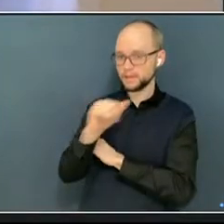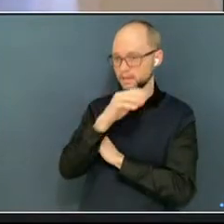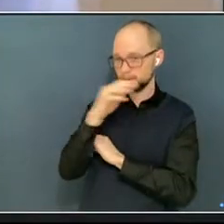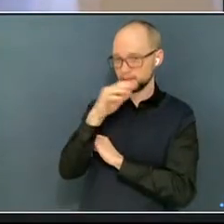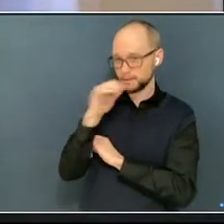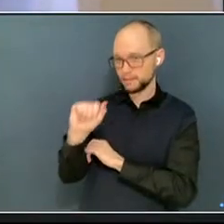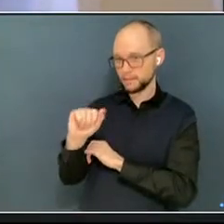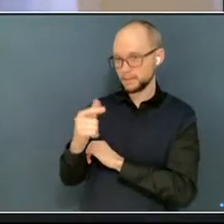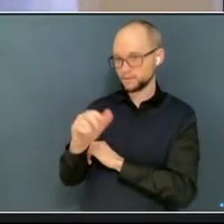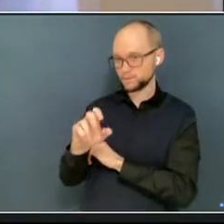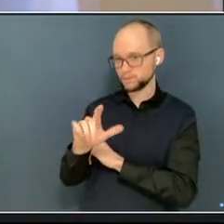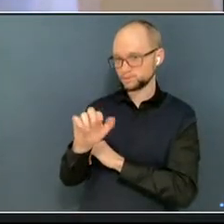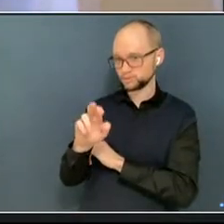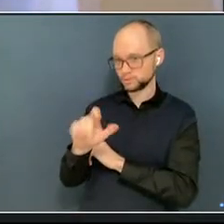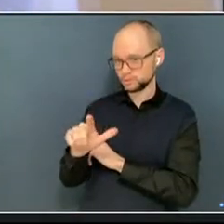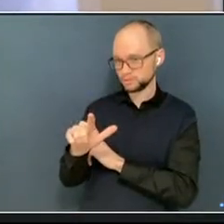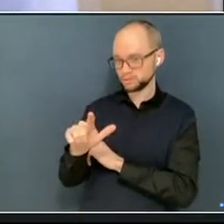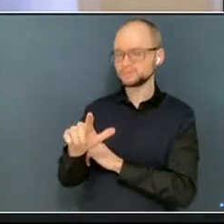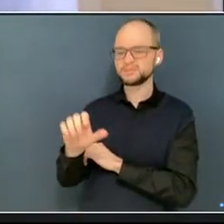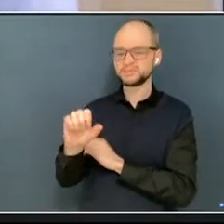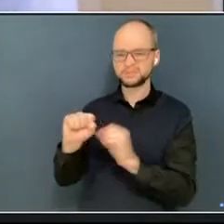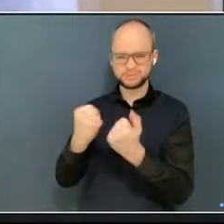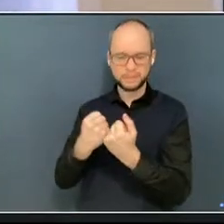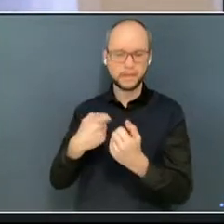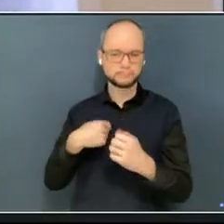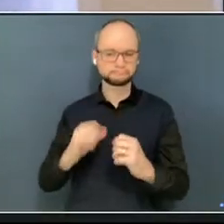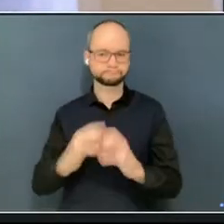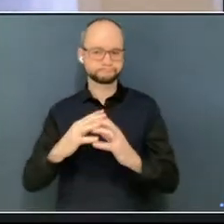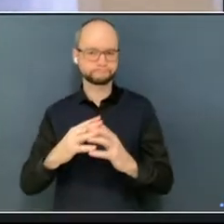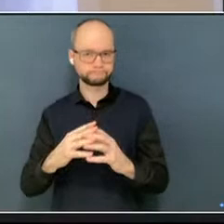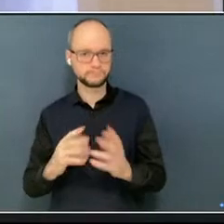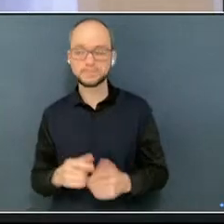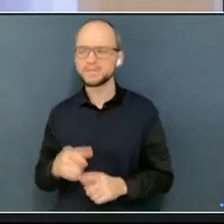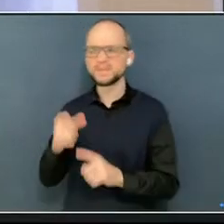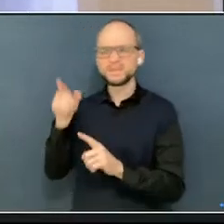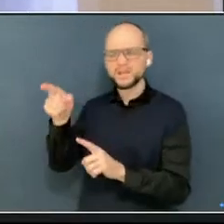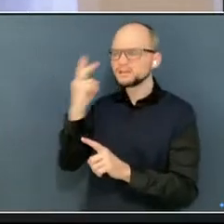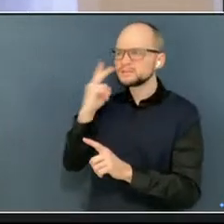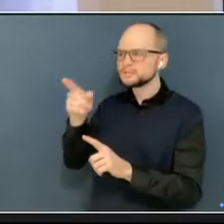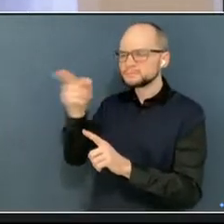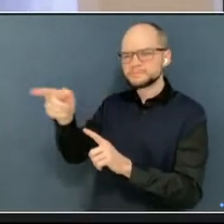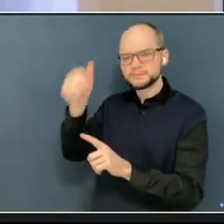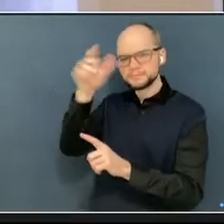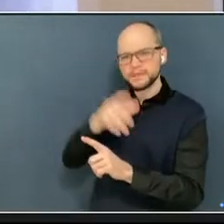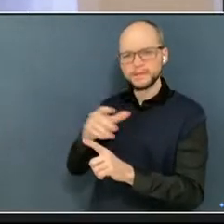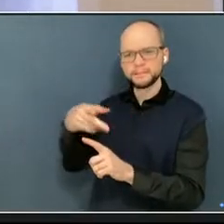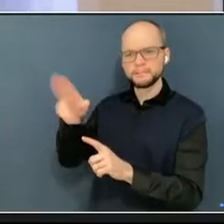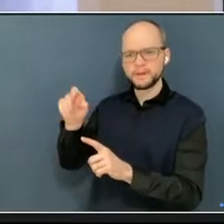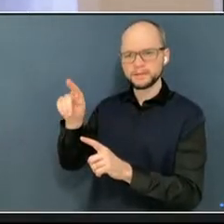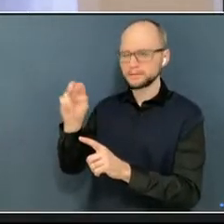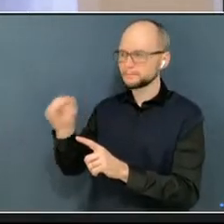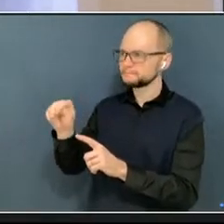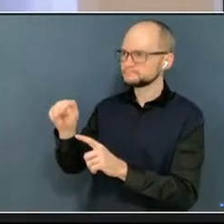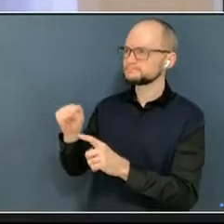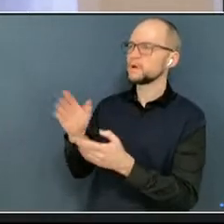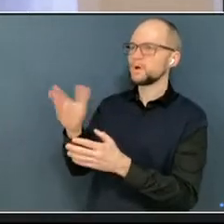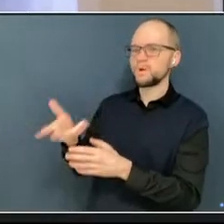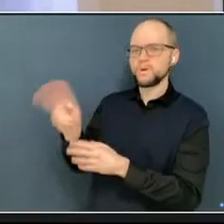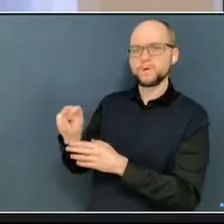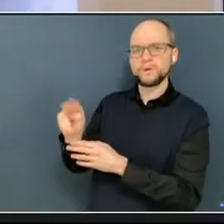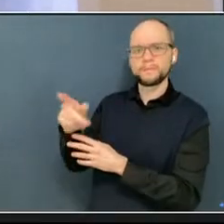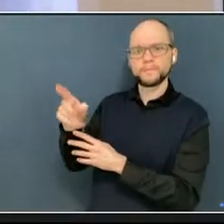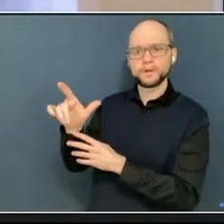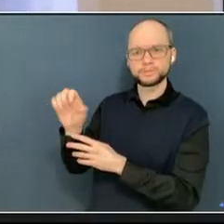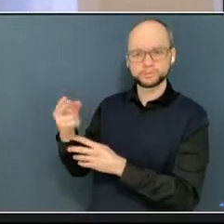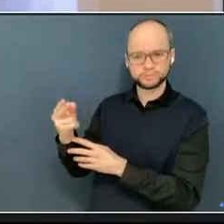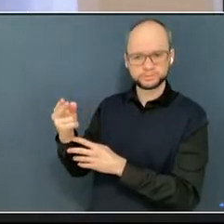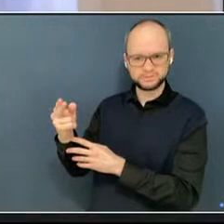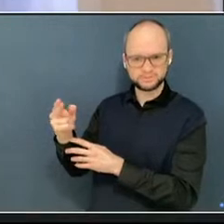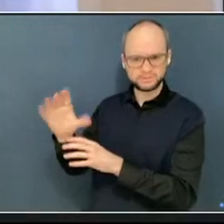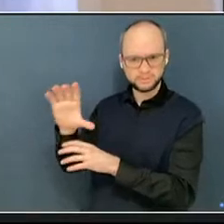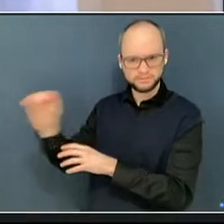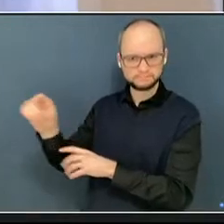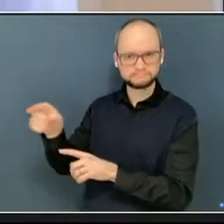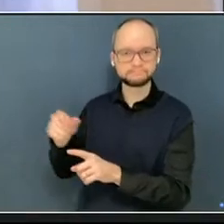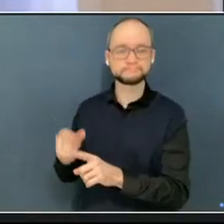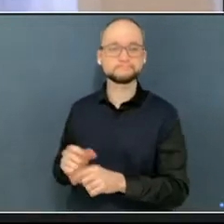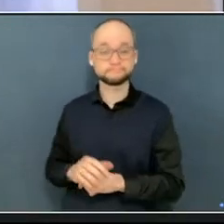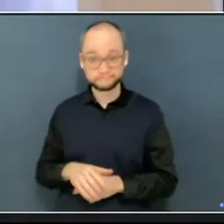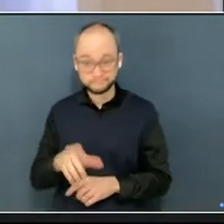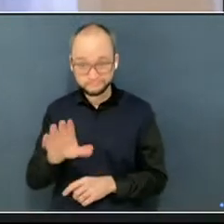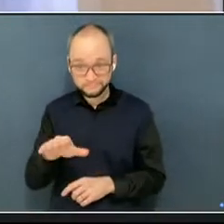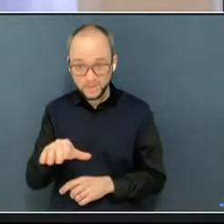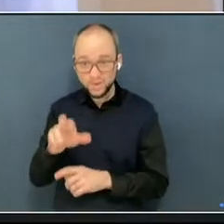up on the north shore George Putnam owns his own publishing firm. Judge William Emerson, yes, Ralph Waldo Emerson's brother,